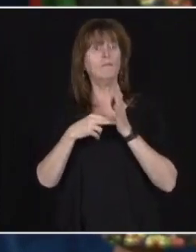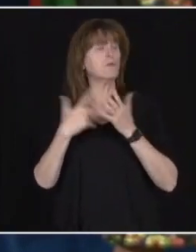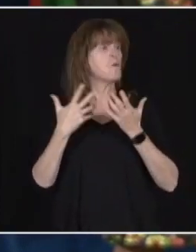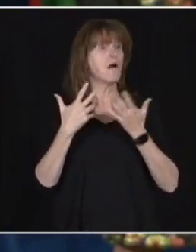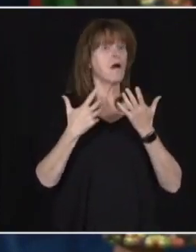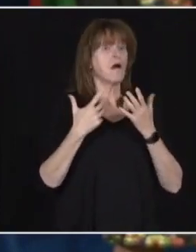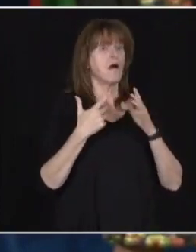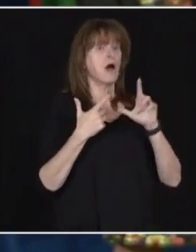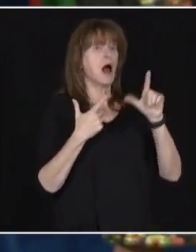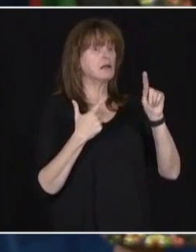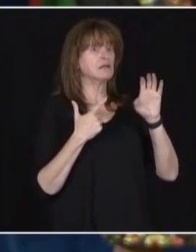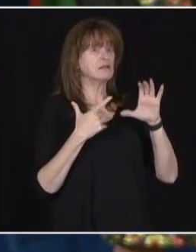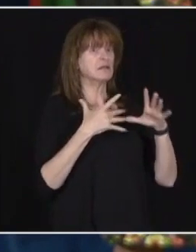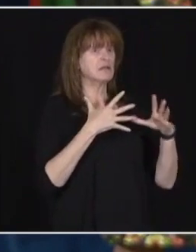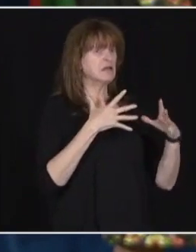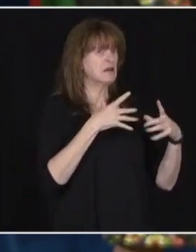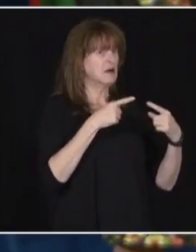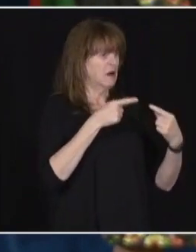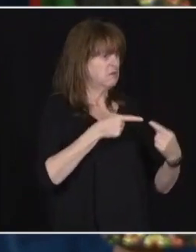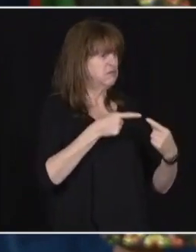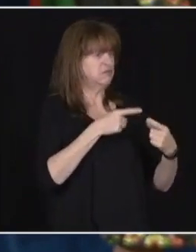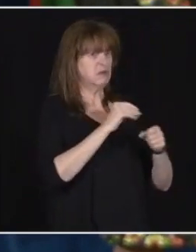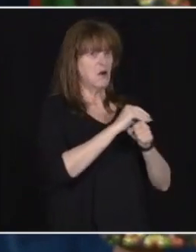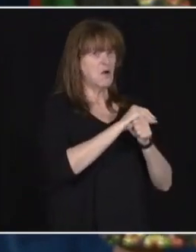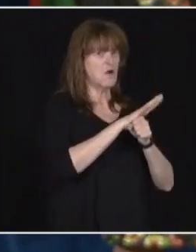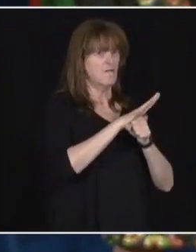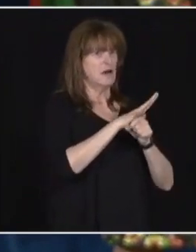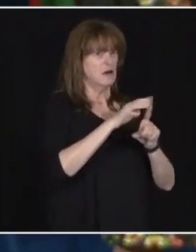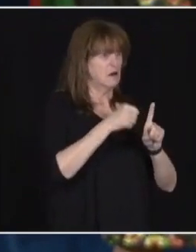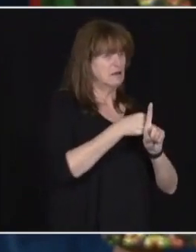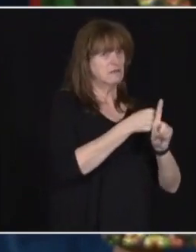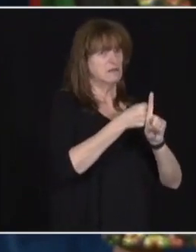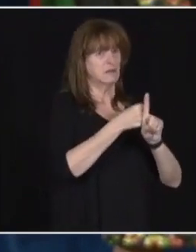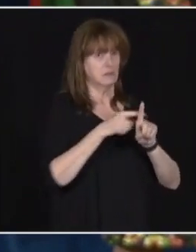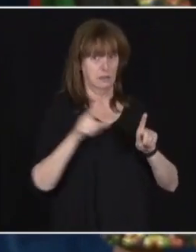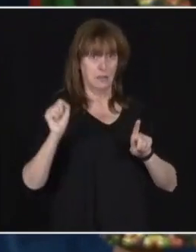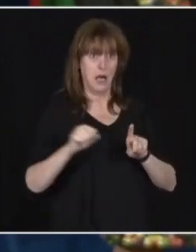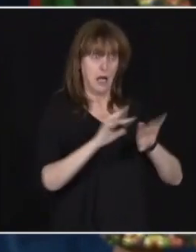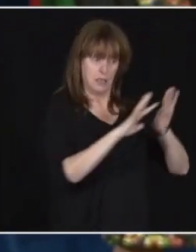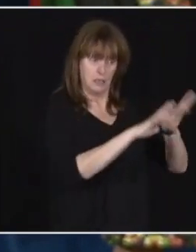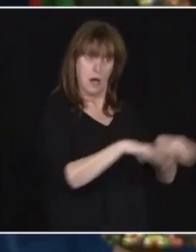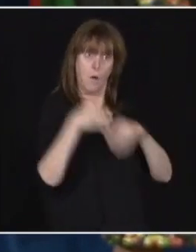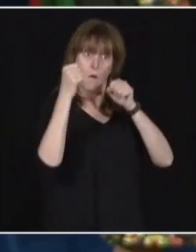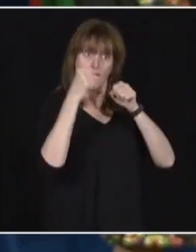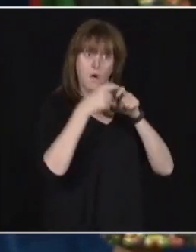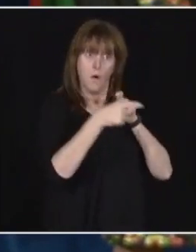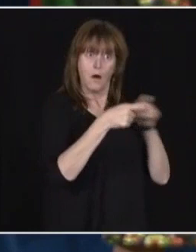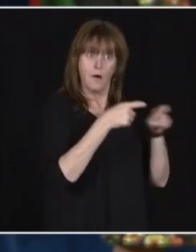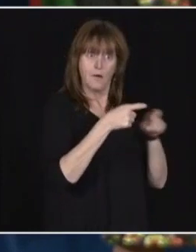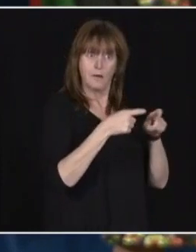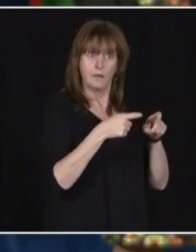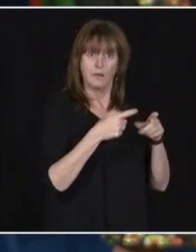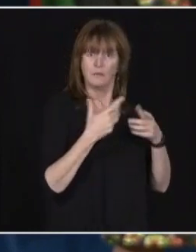having an emergency order so it can takes control of long-term care homes that are struggling with the COVID-19.